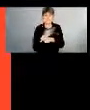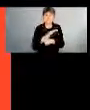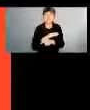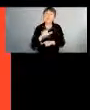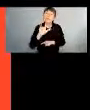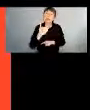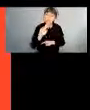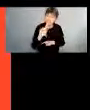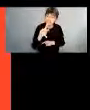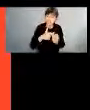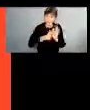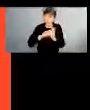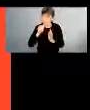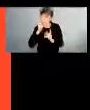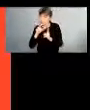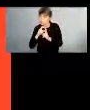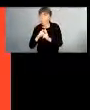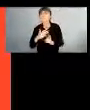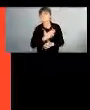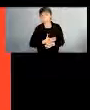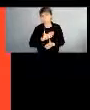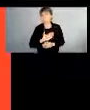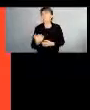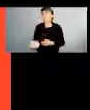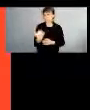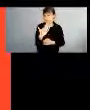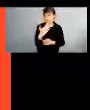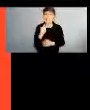well. We recommend including a brief description